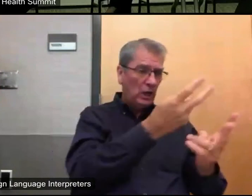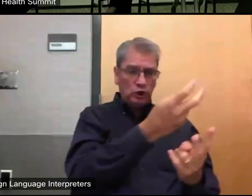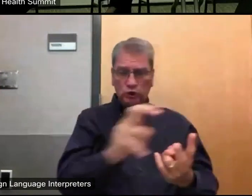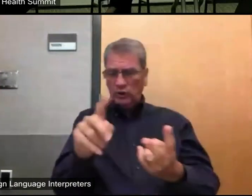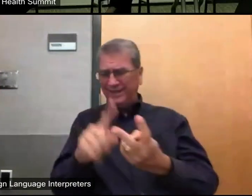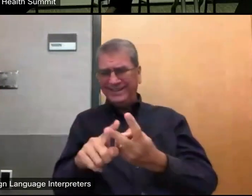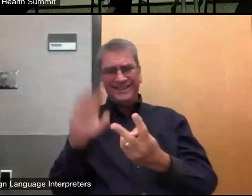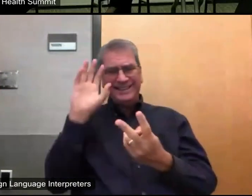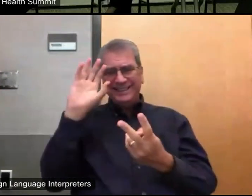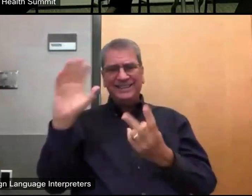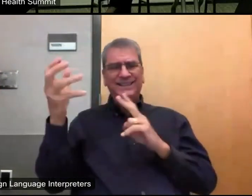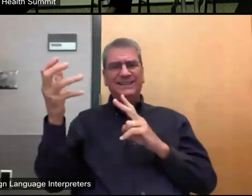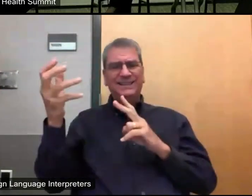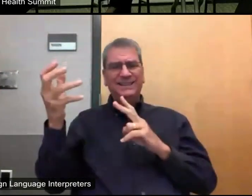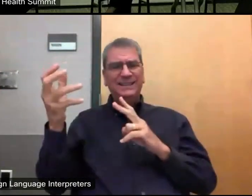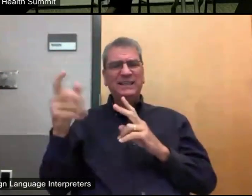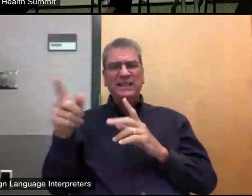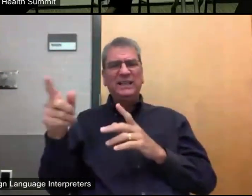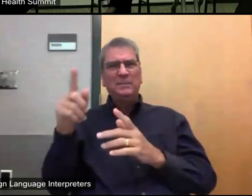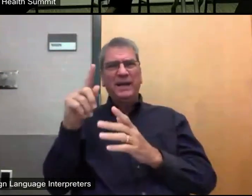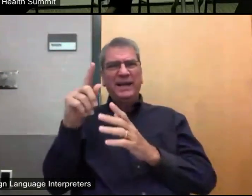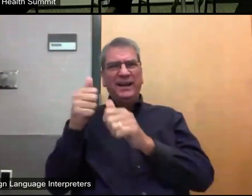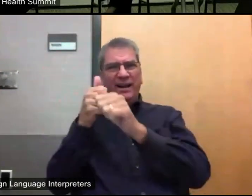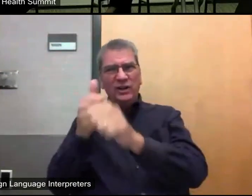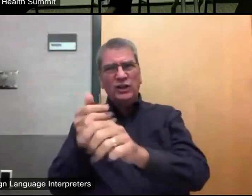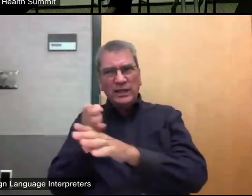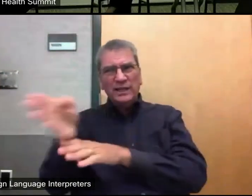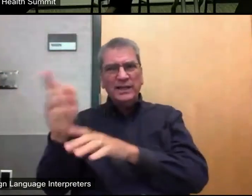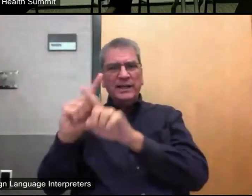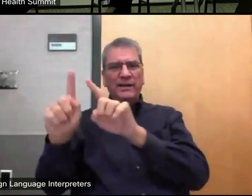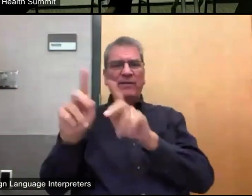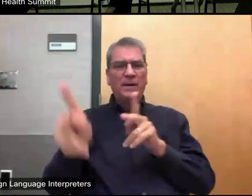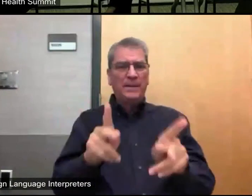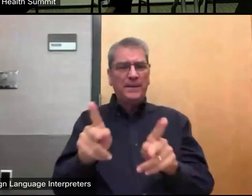Um, target different, uh, people groups and so I think that it's something a challenge